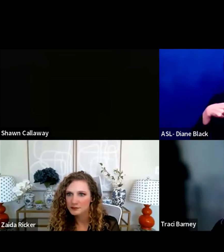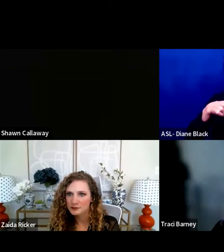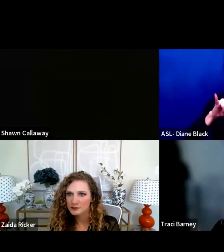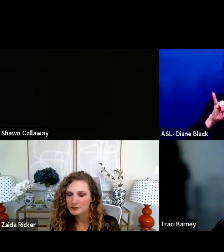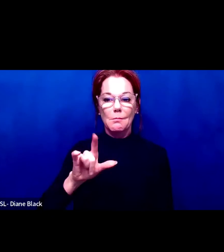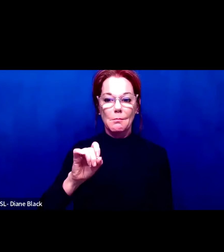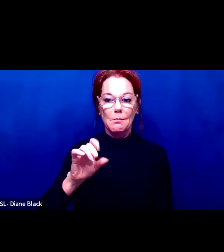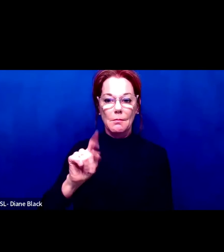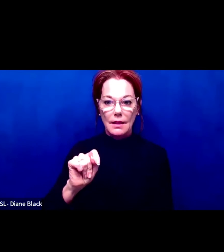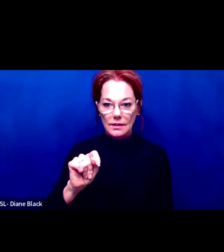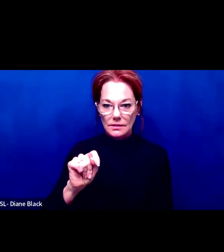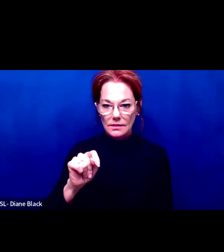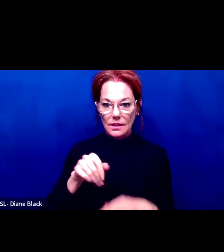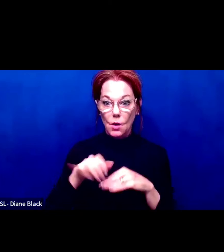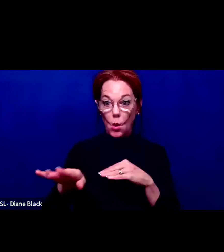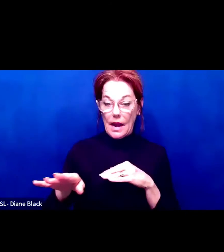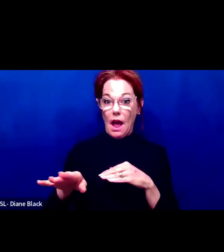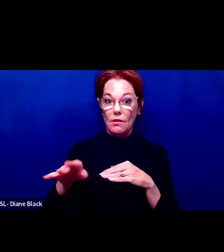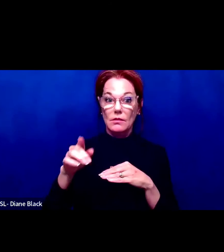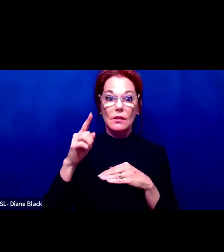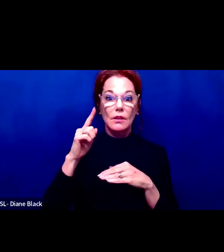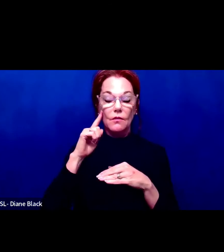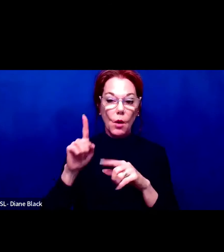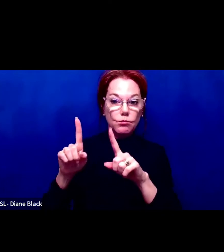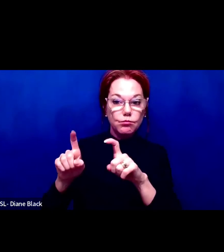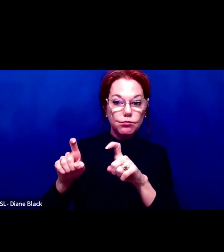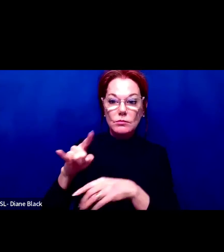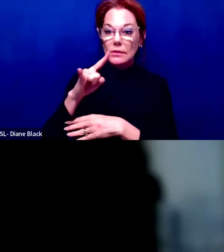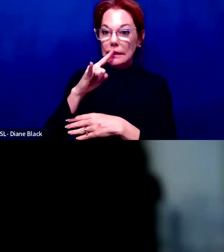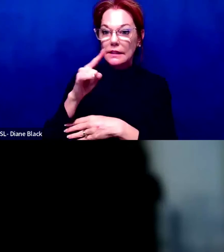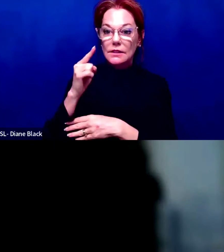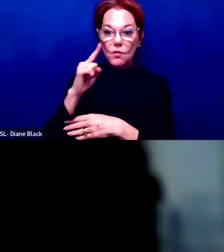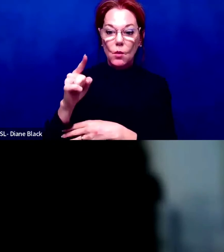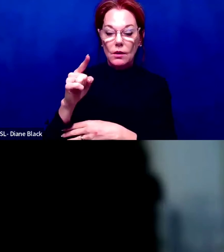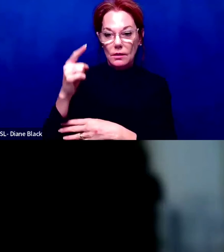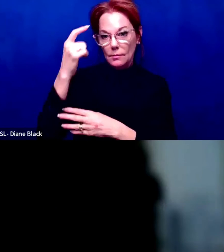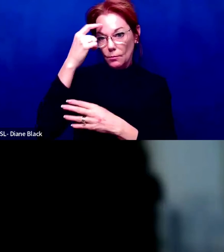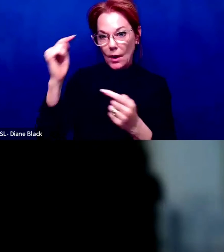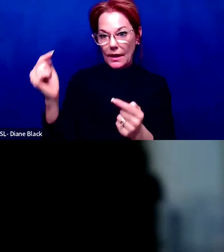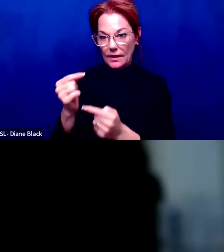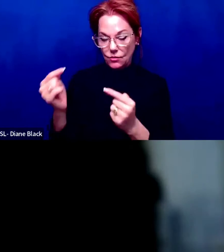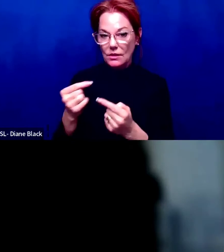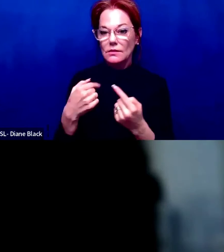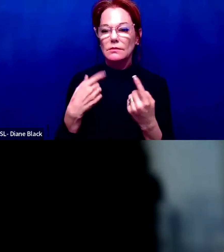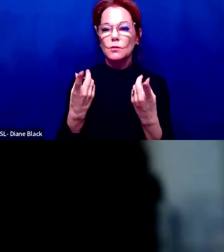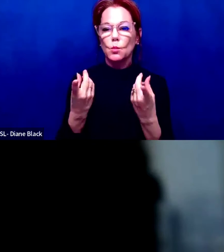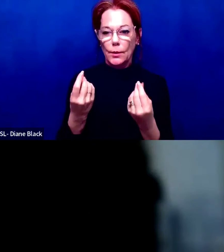kids for brain injury, and we're sending home or sending the parents information on how they